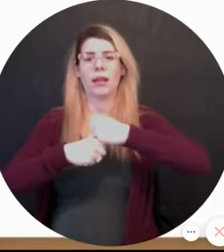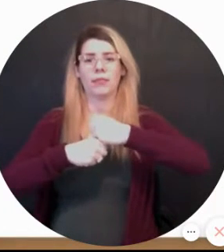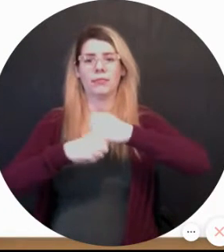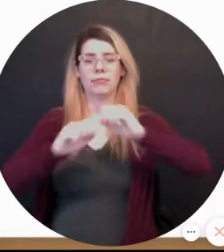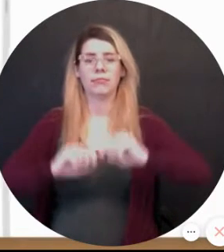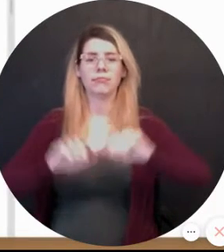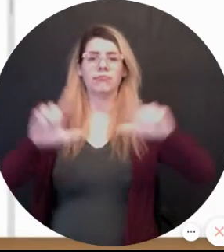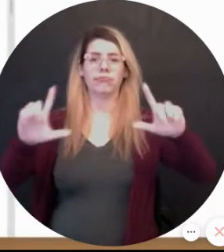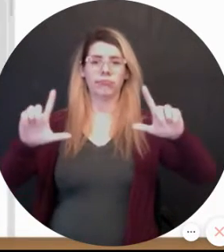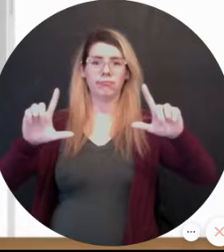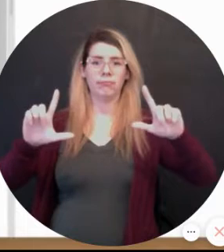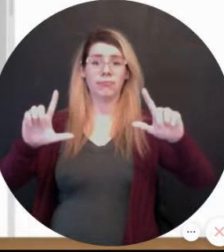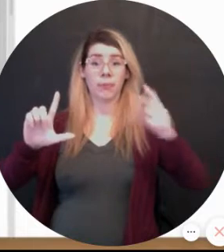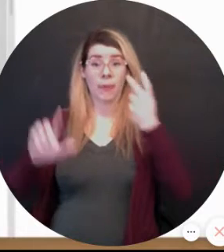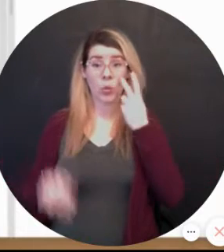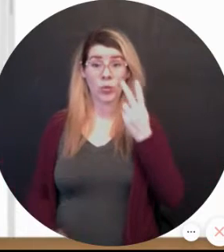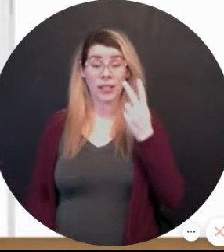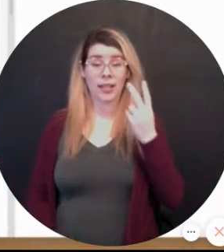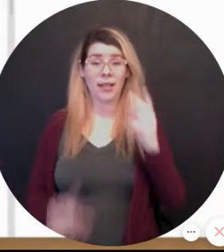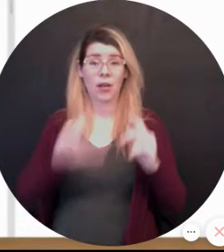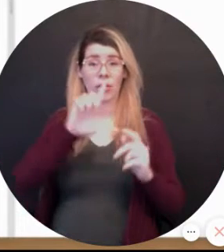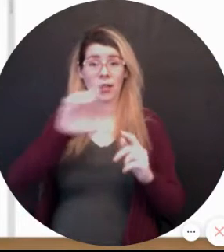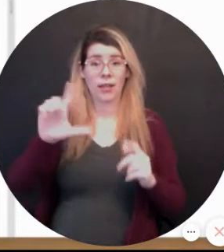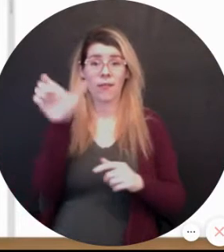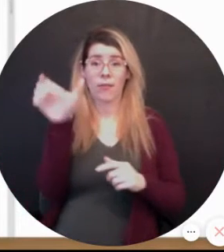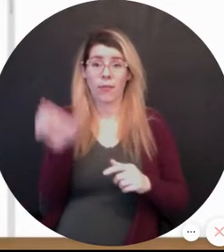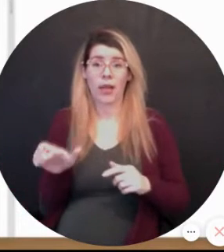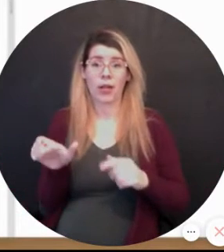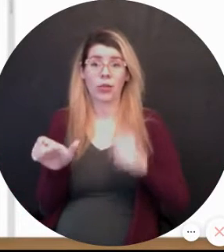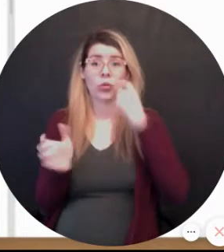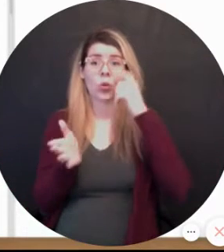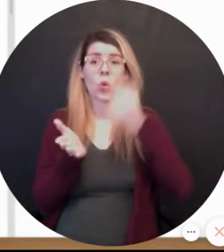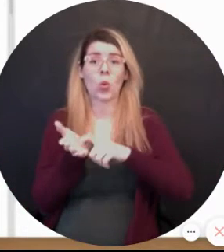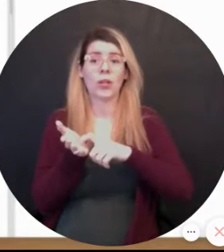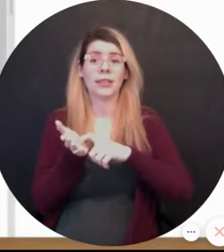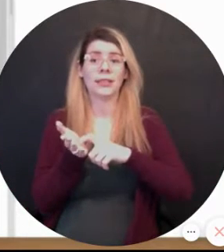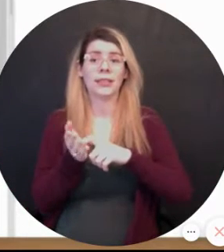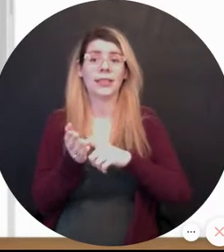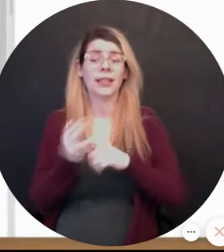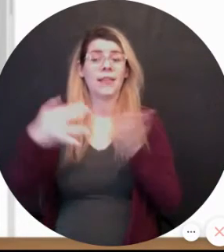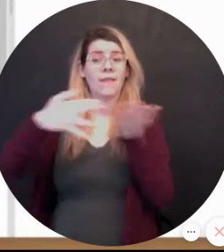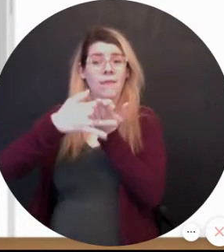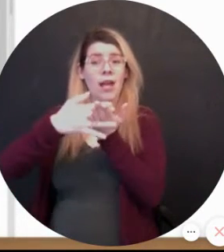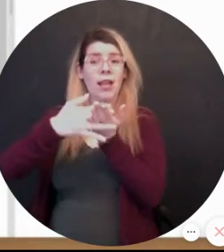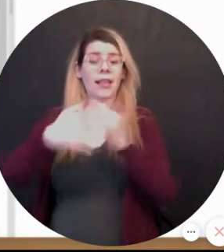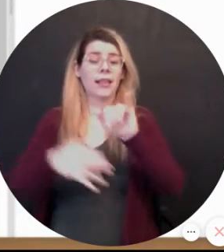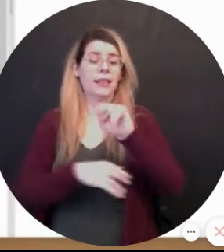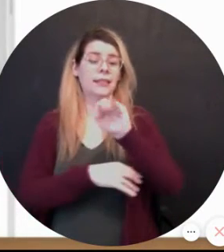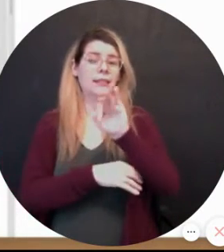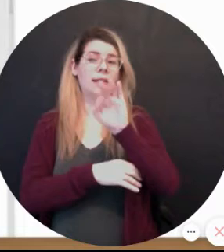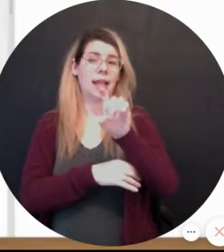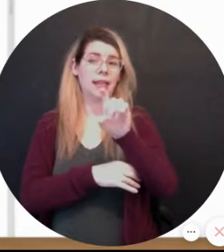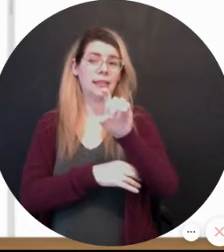notice here, in this lefthand panel, we have an html file. Which has our basic structure.